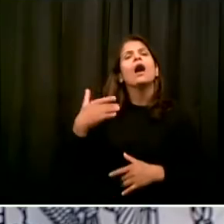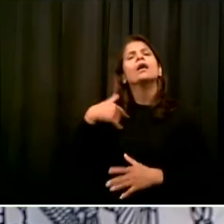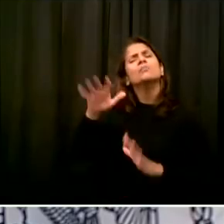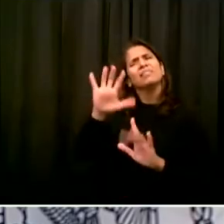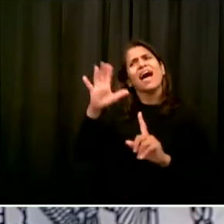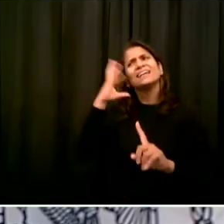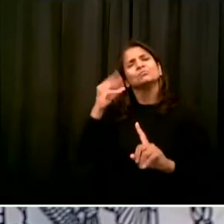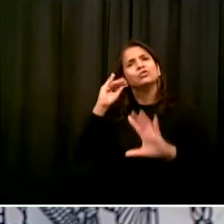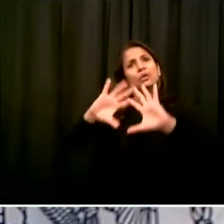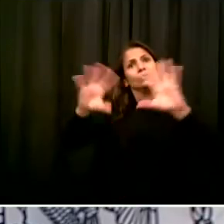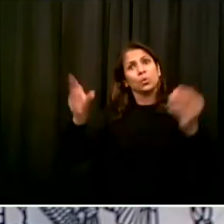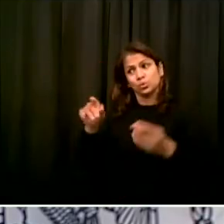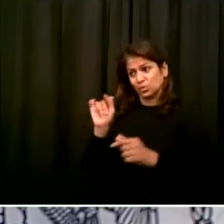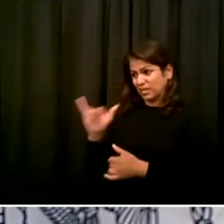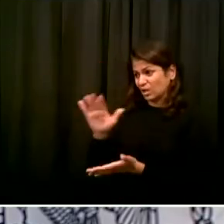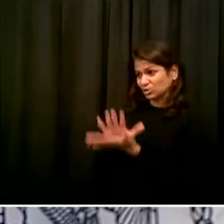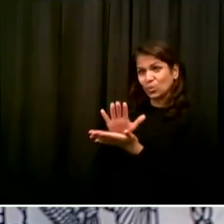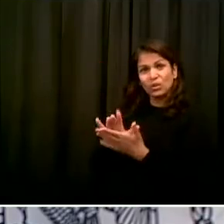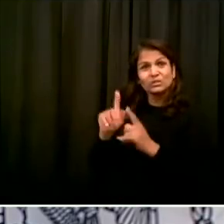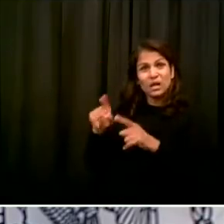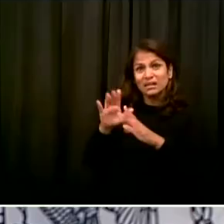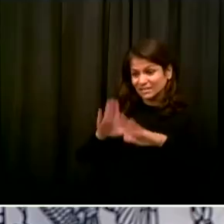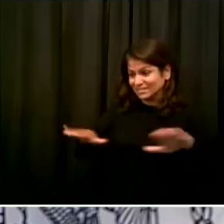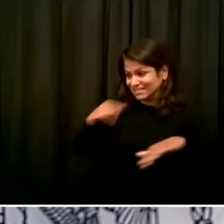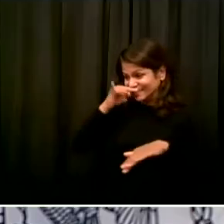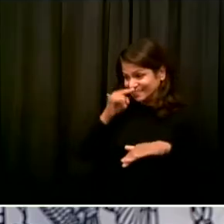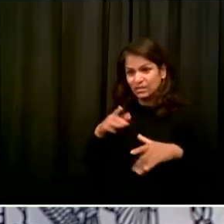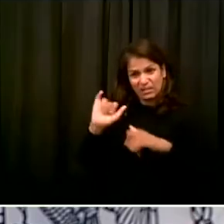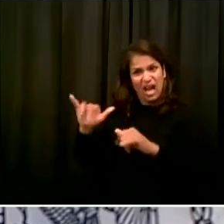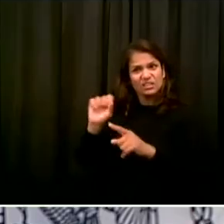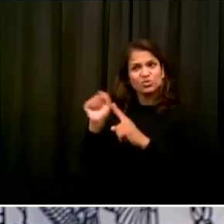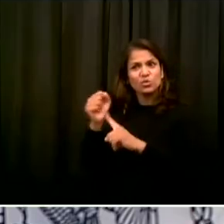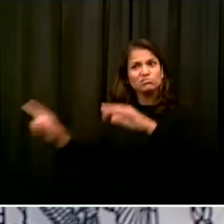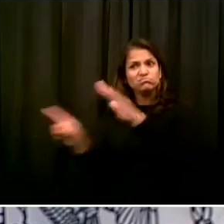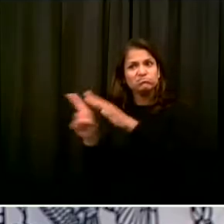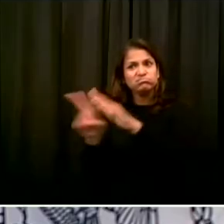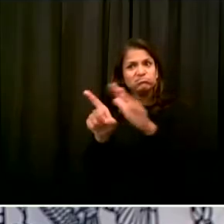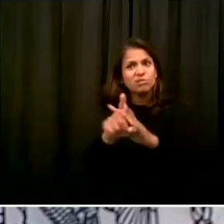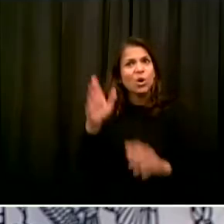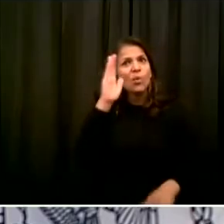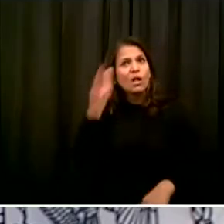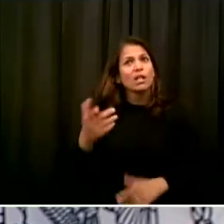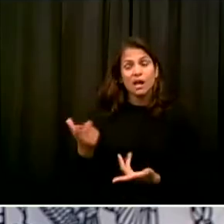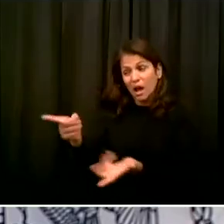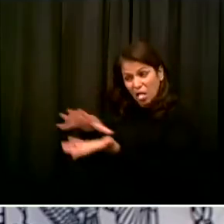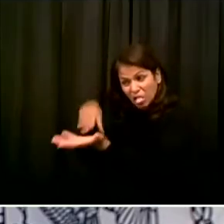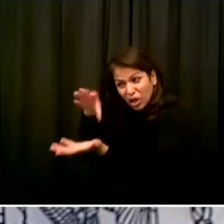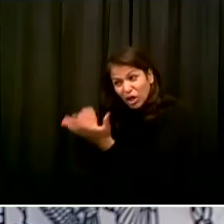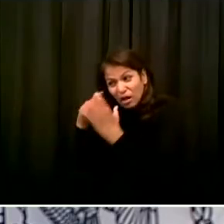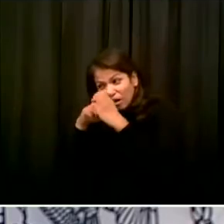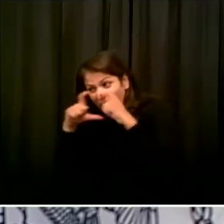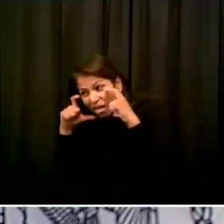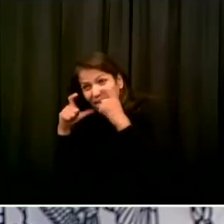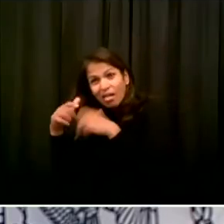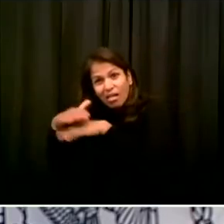T IHI TNKHAT SOUND PRETTY GOOD PEOPLE LAUGHING DAN EATING. THE EXPERIENCE OF GOING TO SCHOOL